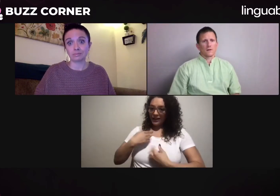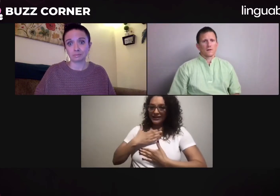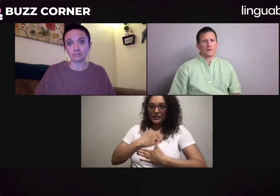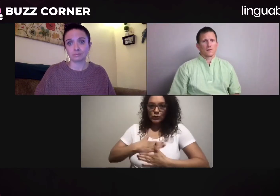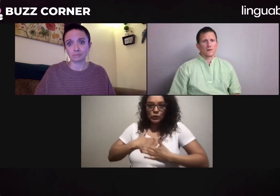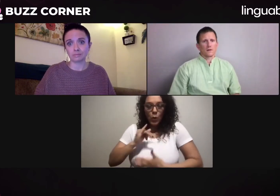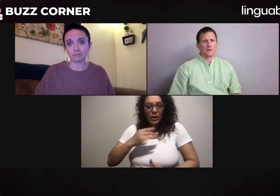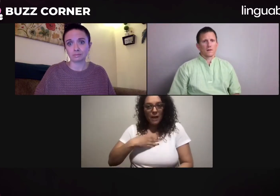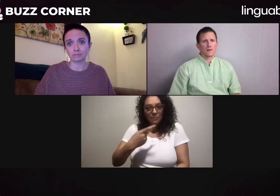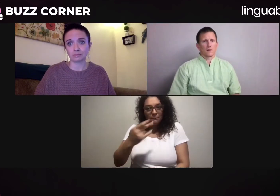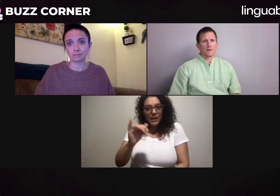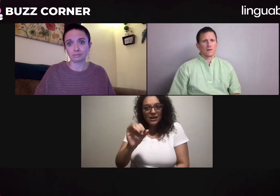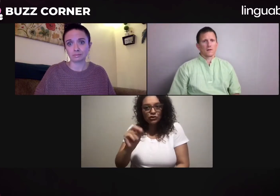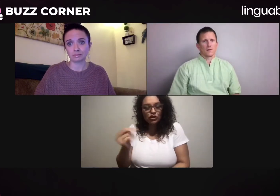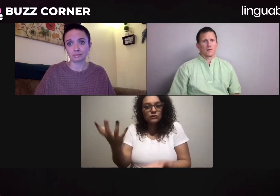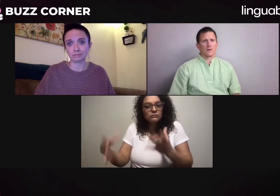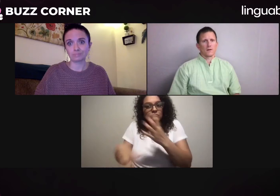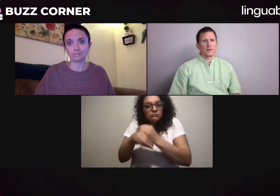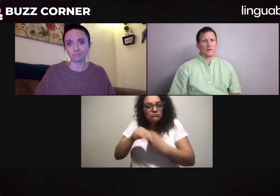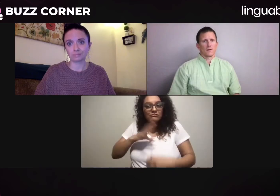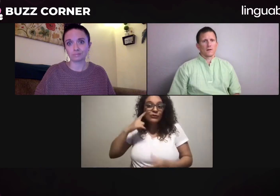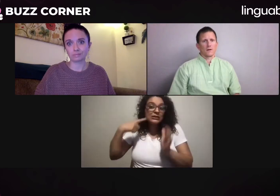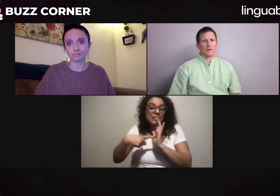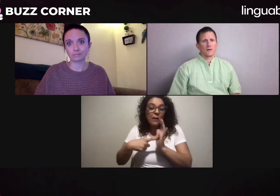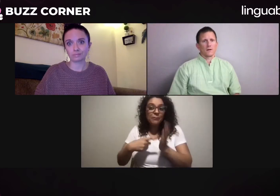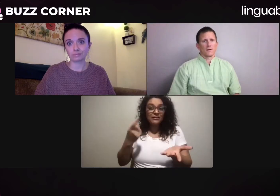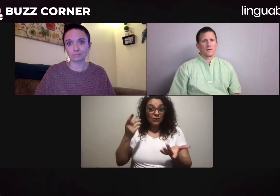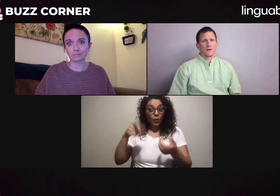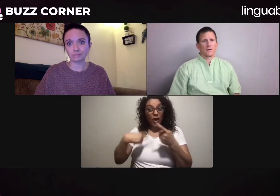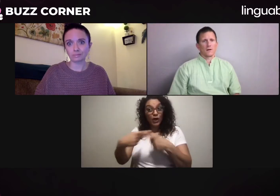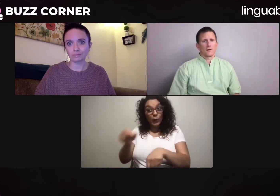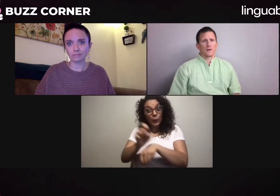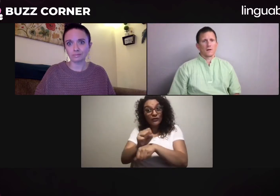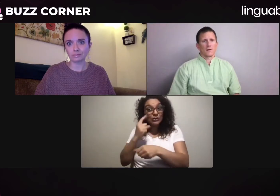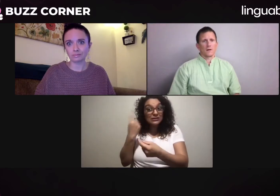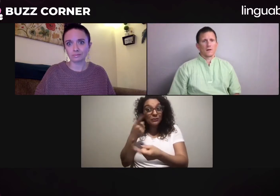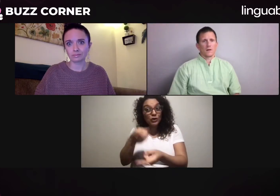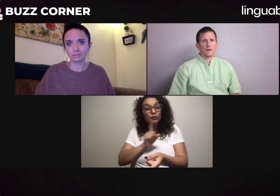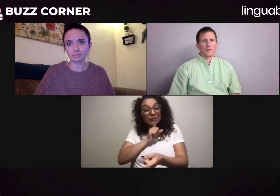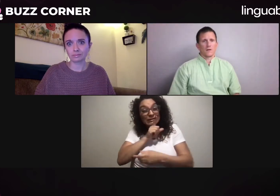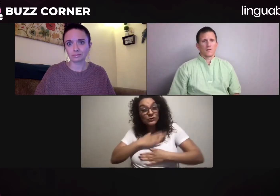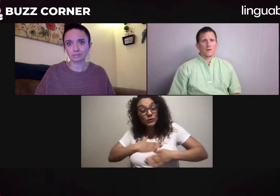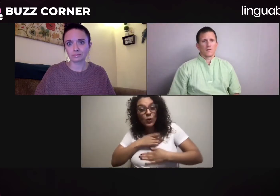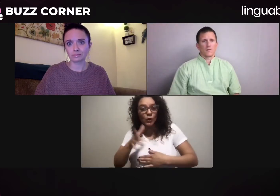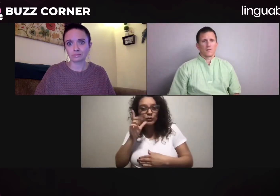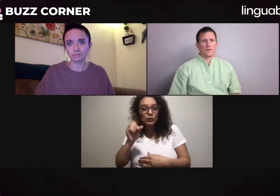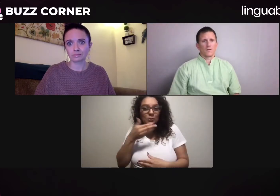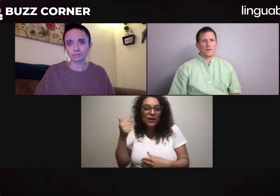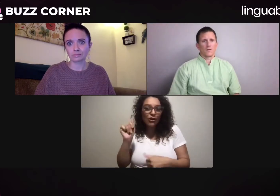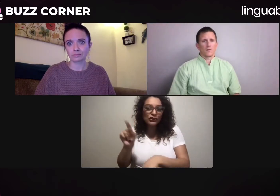And so you have to look at recognizing perhaps having the passion. But however,